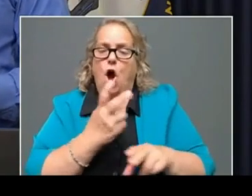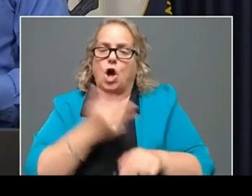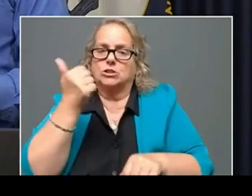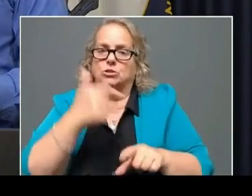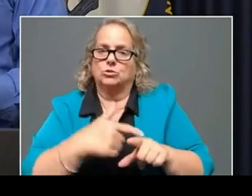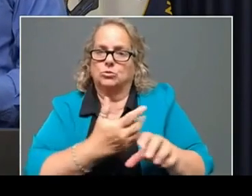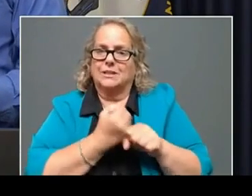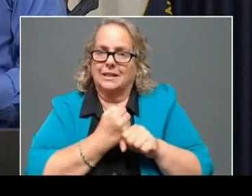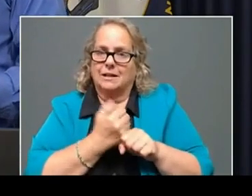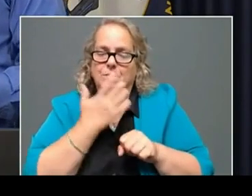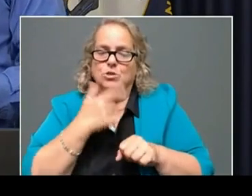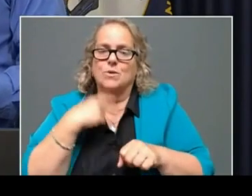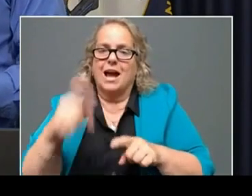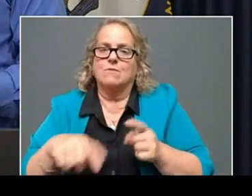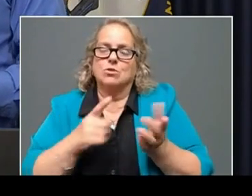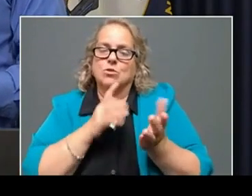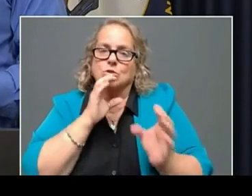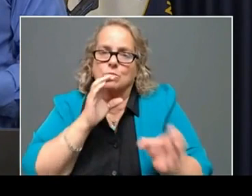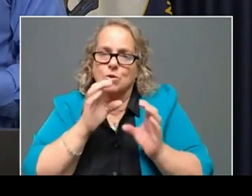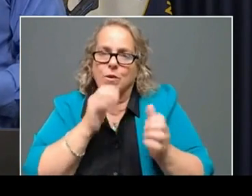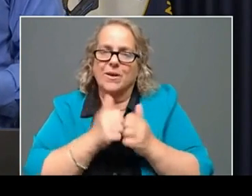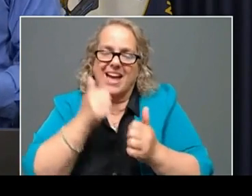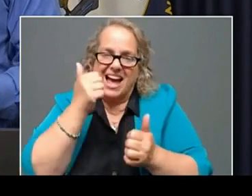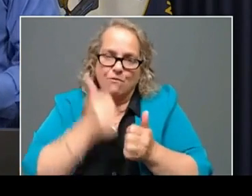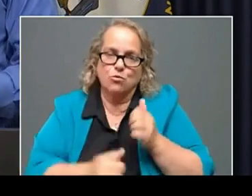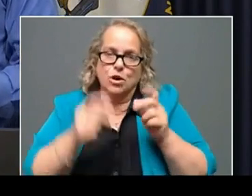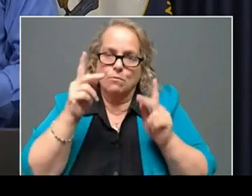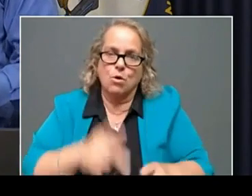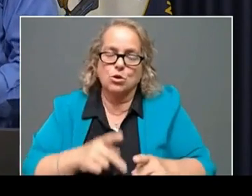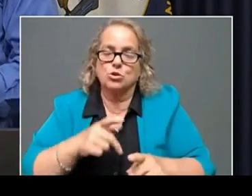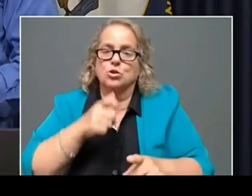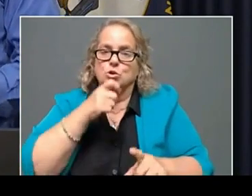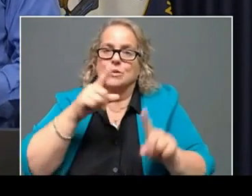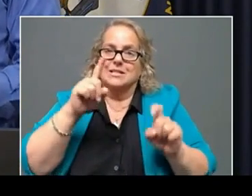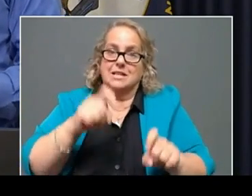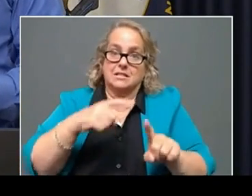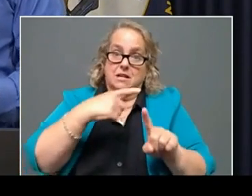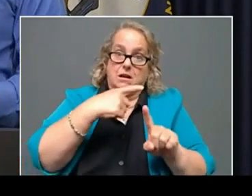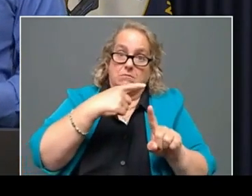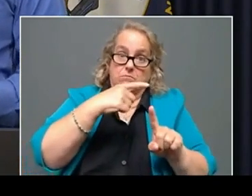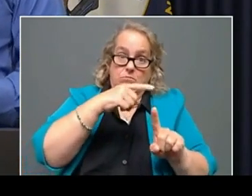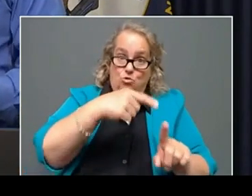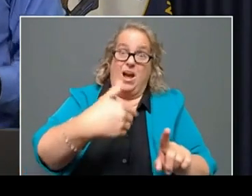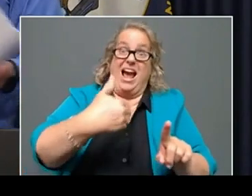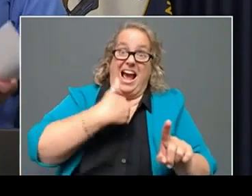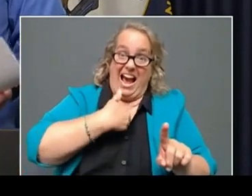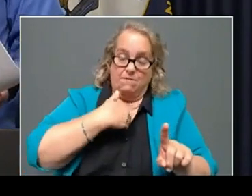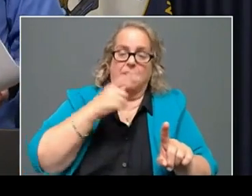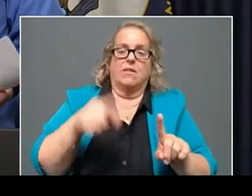to every single person who test positive who's a case to confirm, do they go in the hospital or not? So they may go in the hospital for a day for